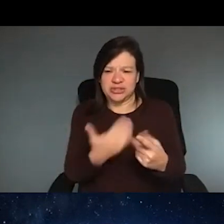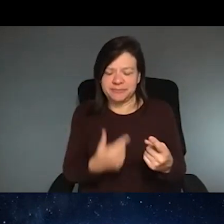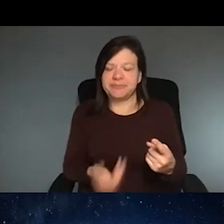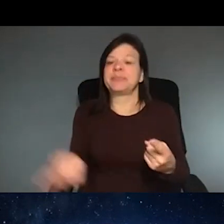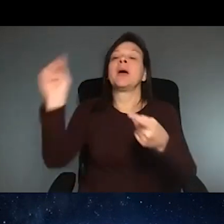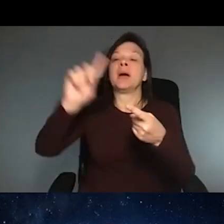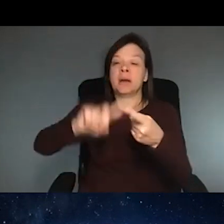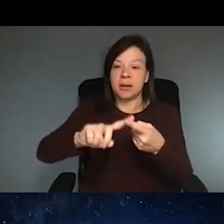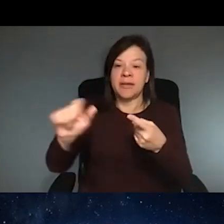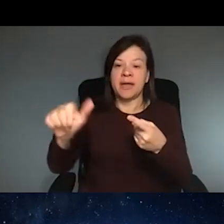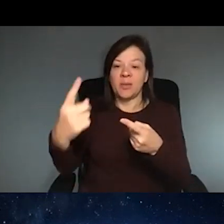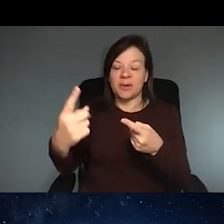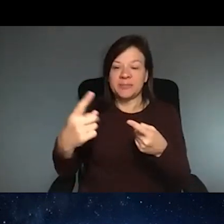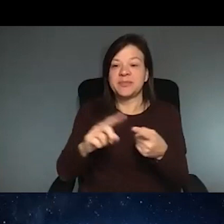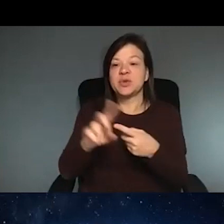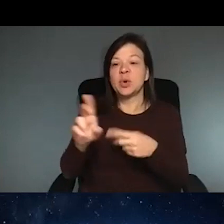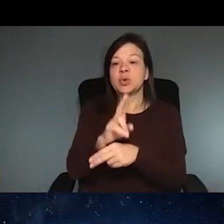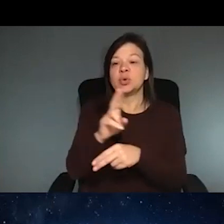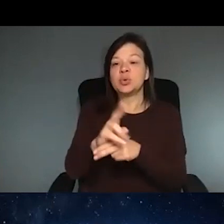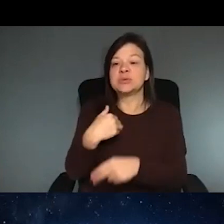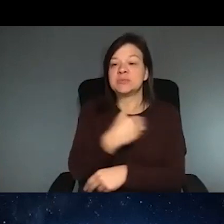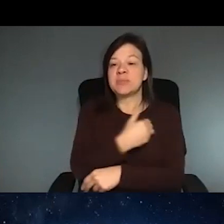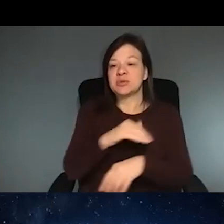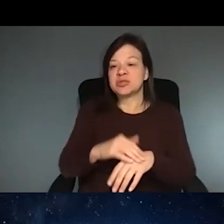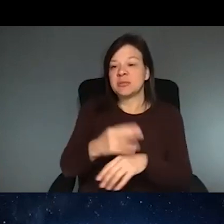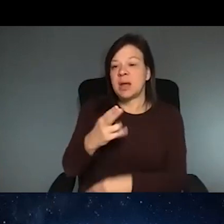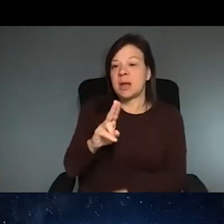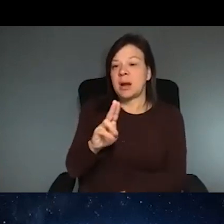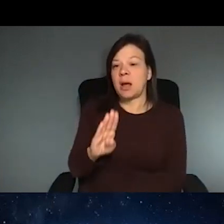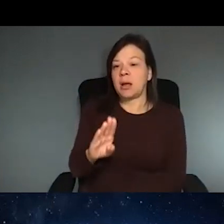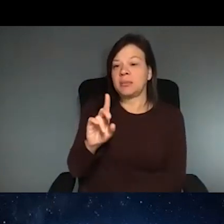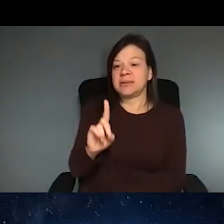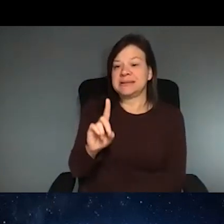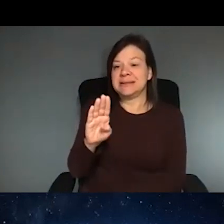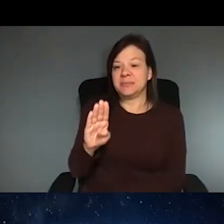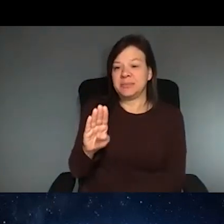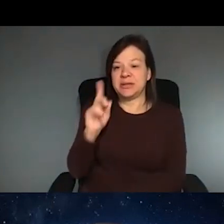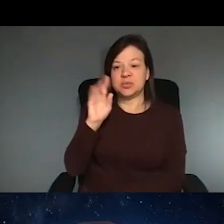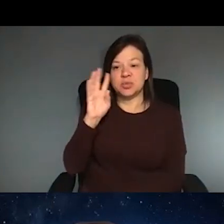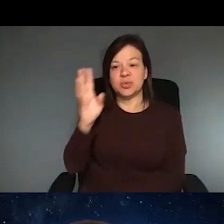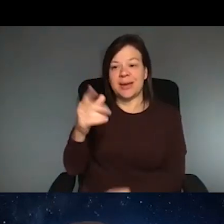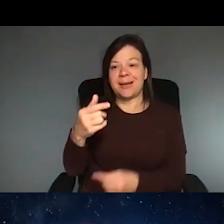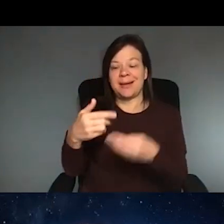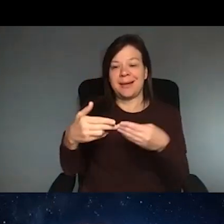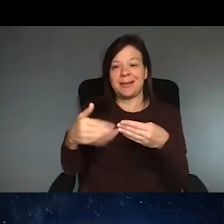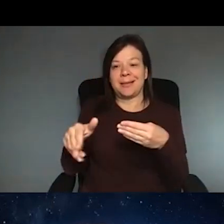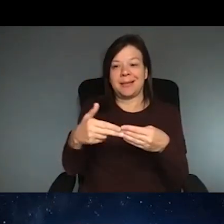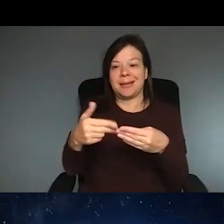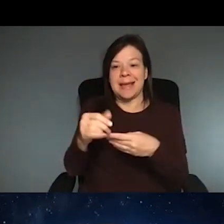COULD YOU USE MEMBERS WITH HUB DB TO CREATE GATED